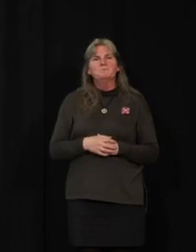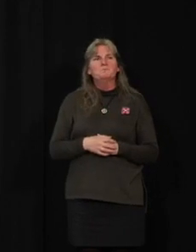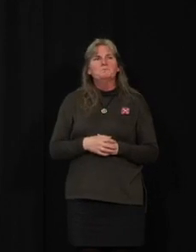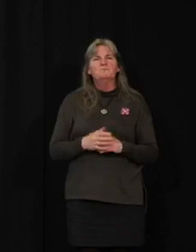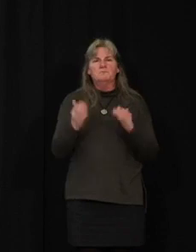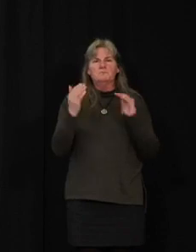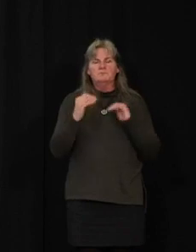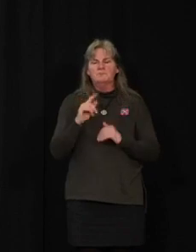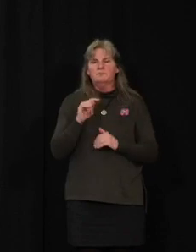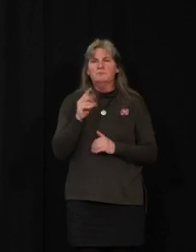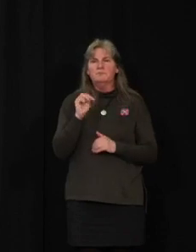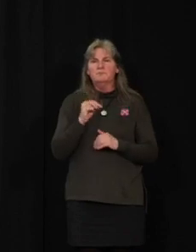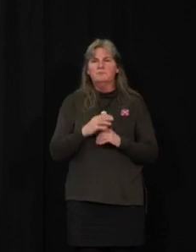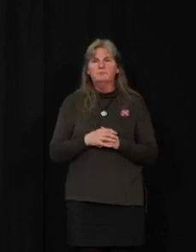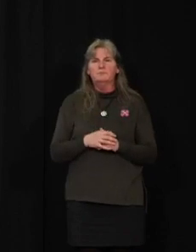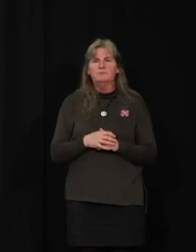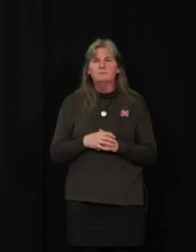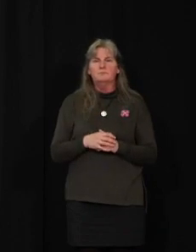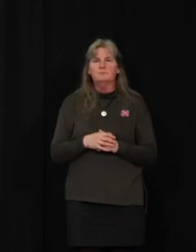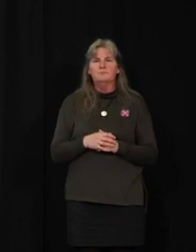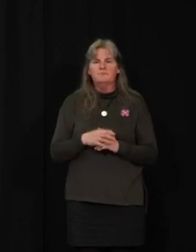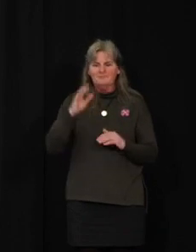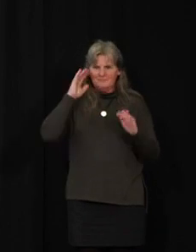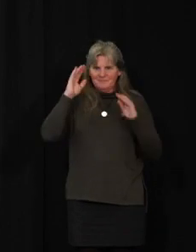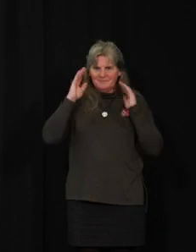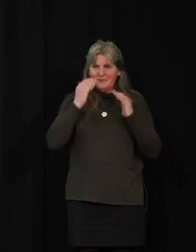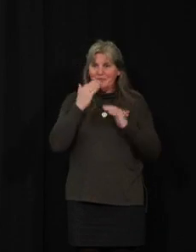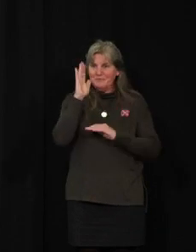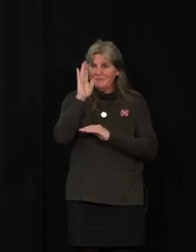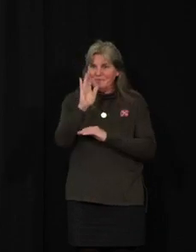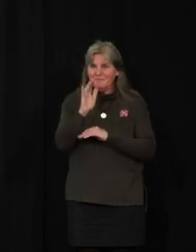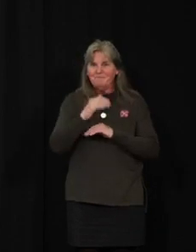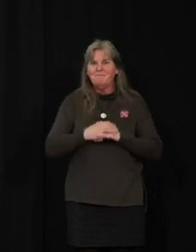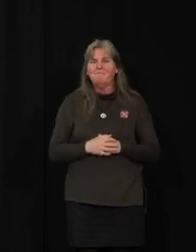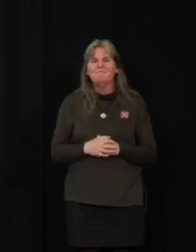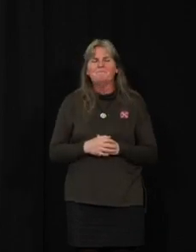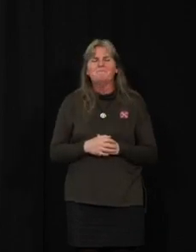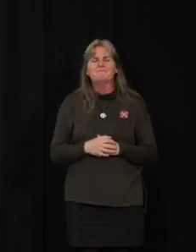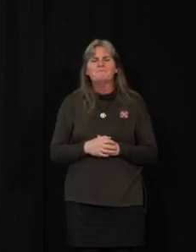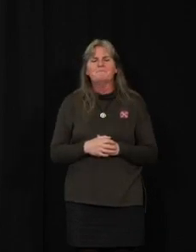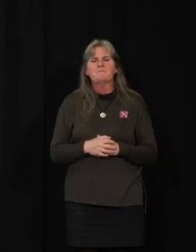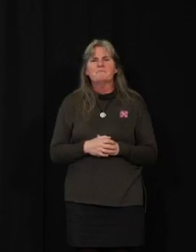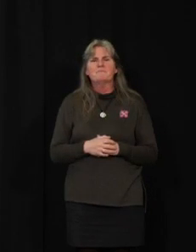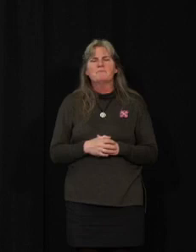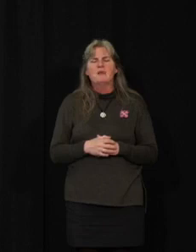Reporter: Good afternoon. I spoke with the owner of one a Whitehorse hair salon over the